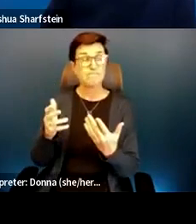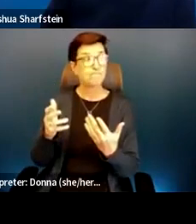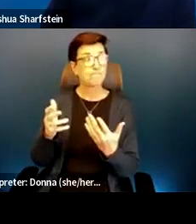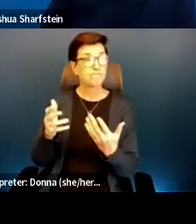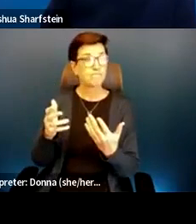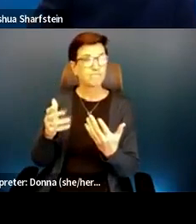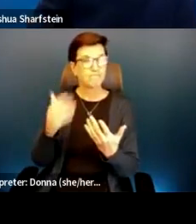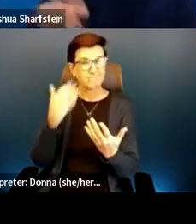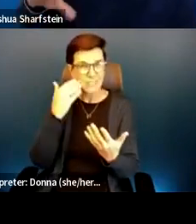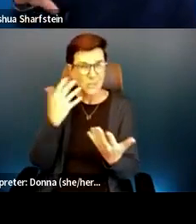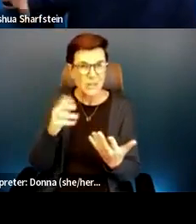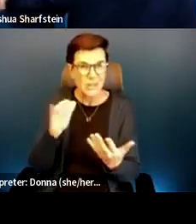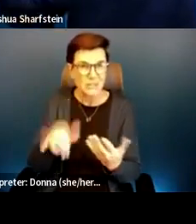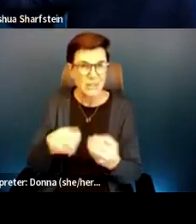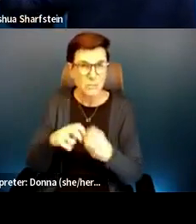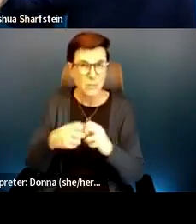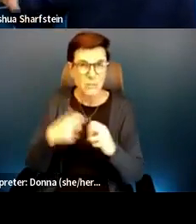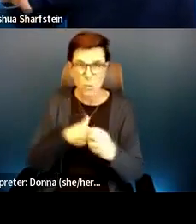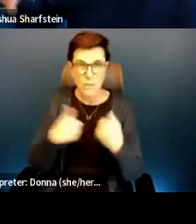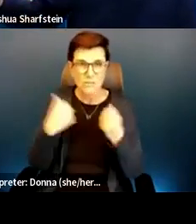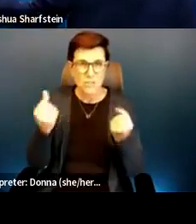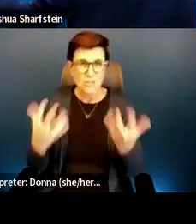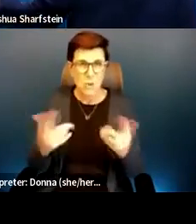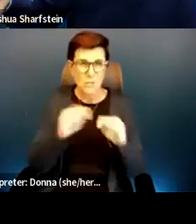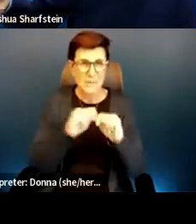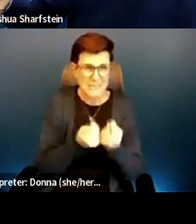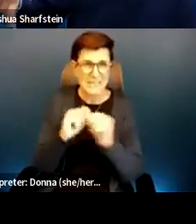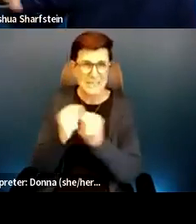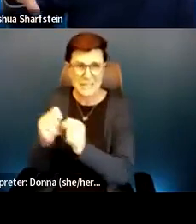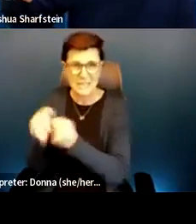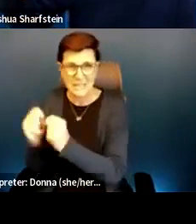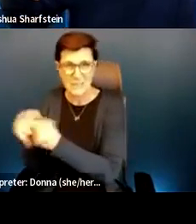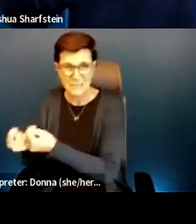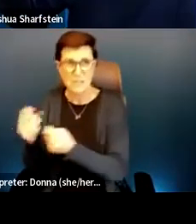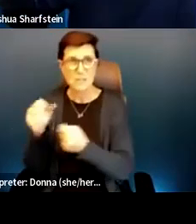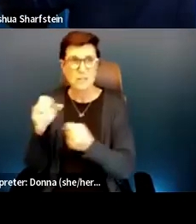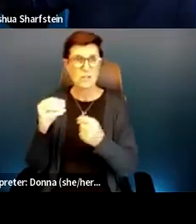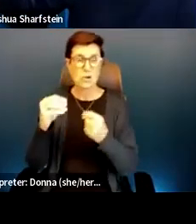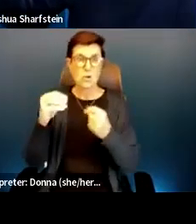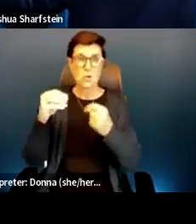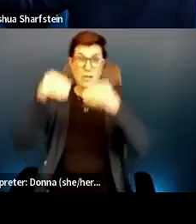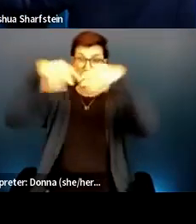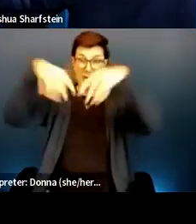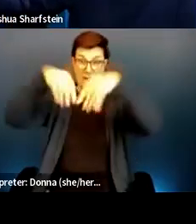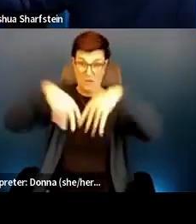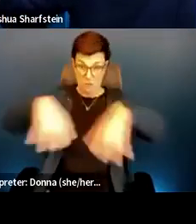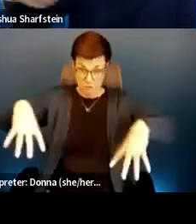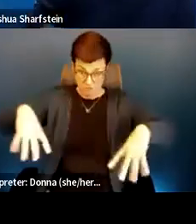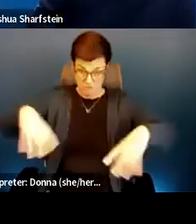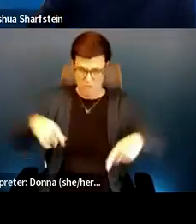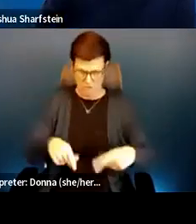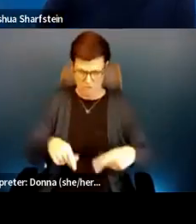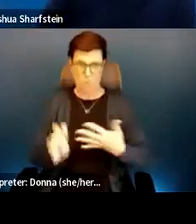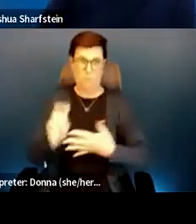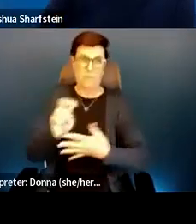so many teams at a lower level, in the hierarchy it's just harder for people to be promoted just on the basis of running a great lab.